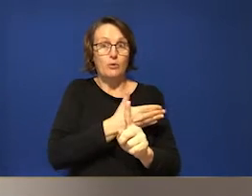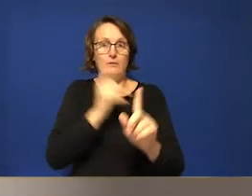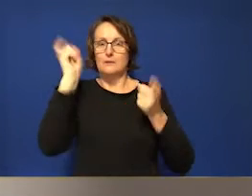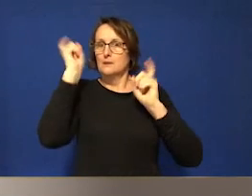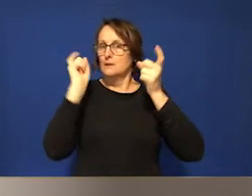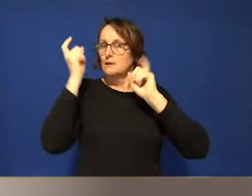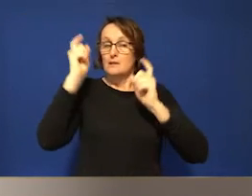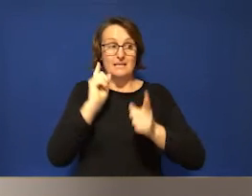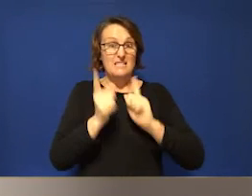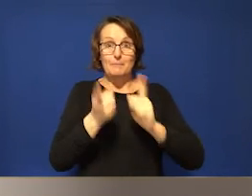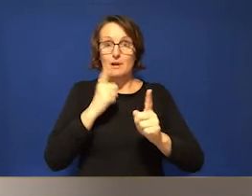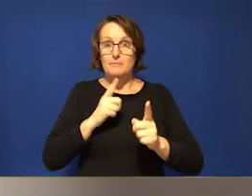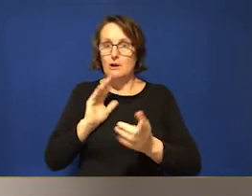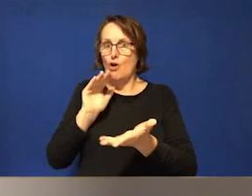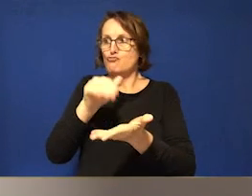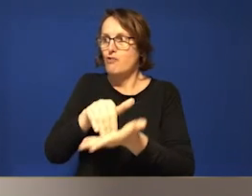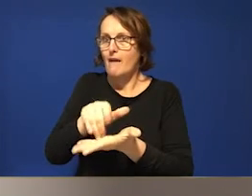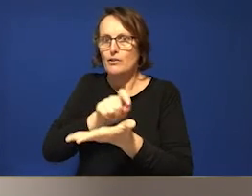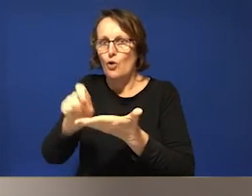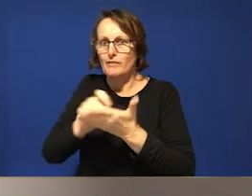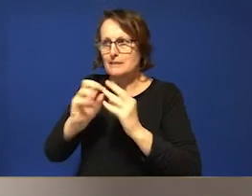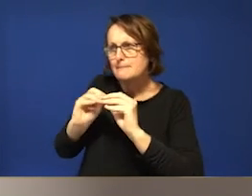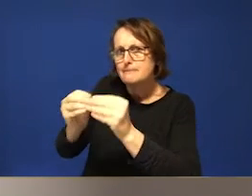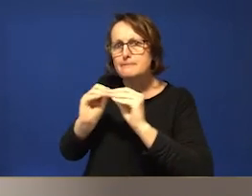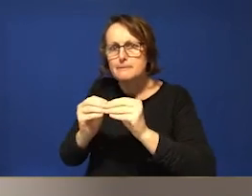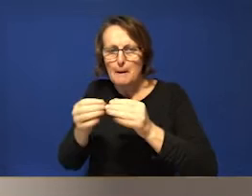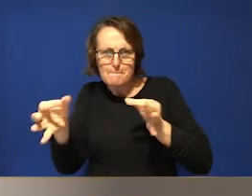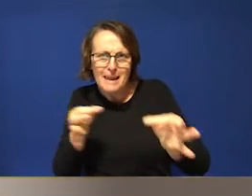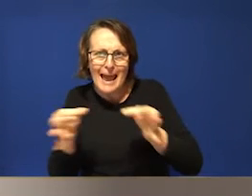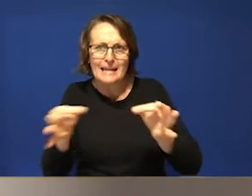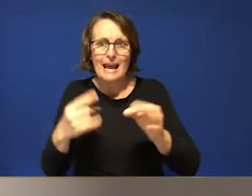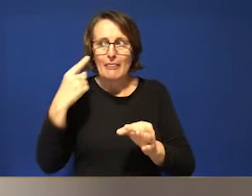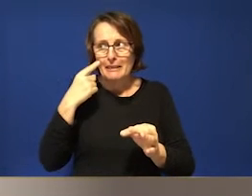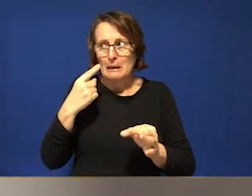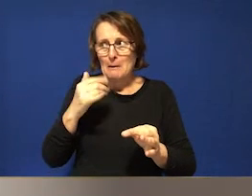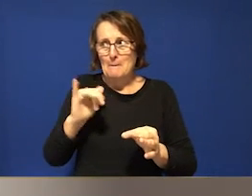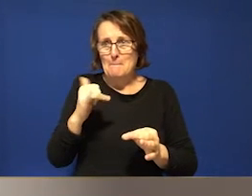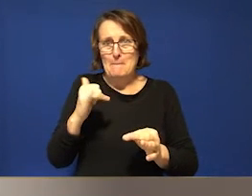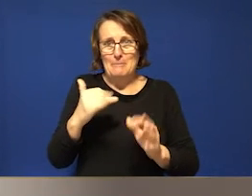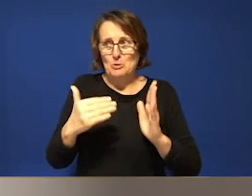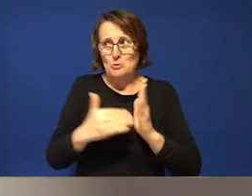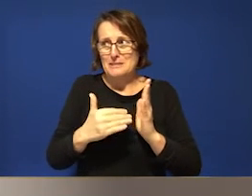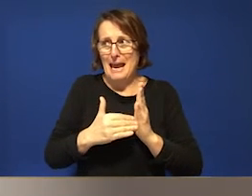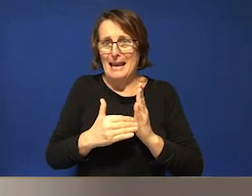We, I was a journey like some days we'd come to the office and be planning what we're about to do, and think maybe today it's gonna stop.